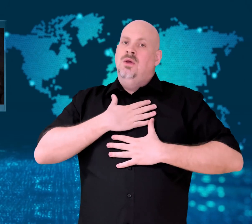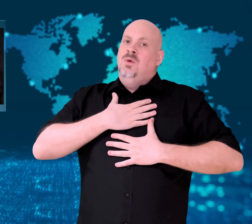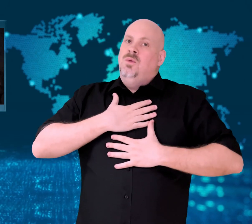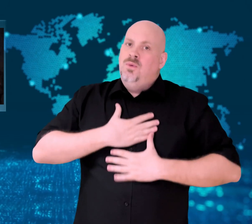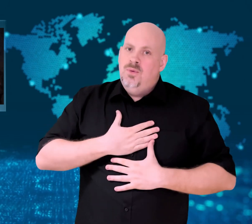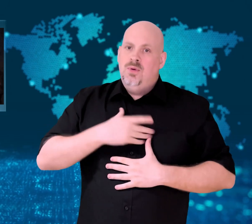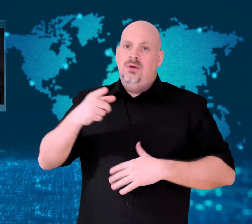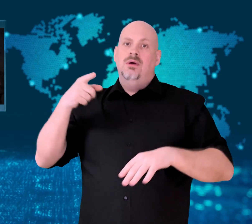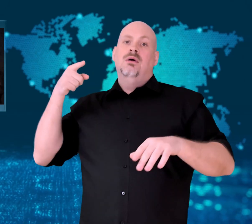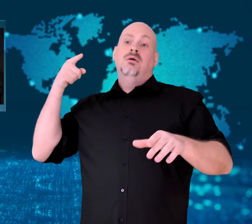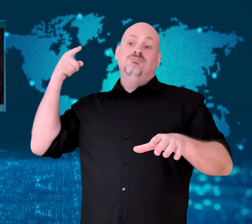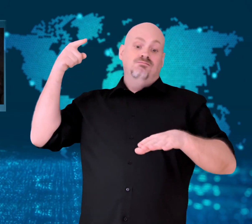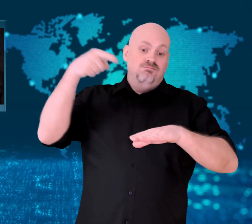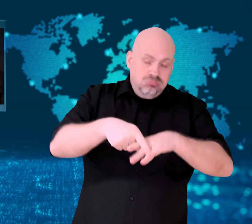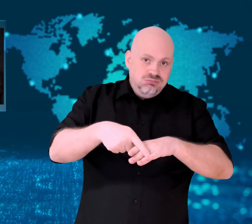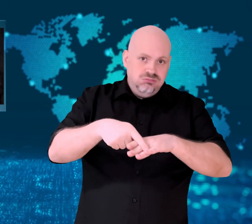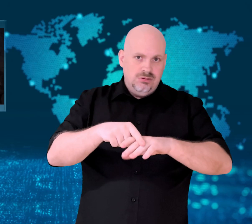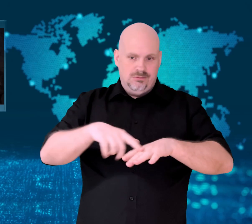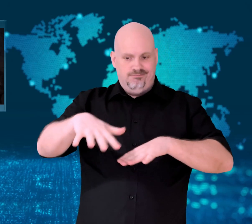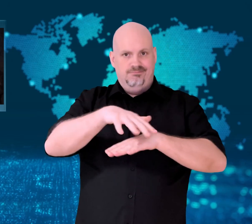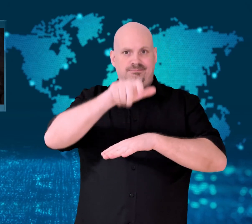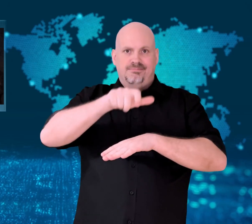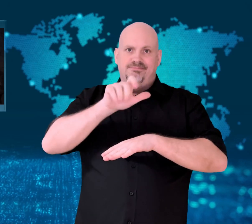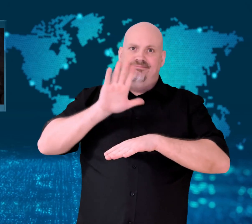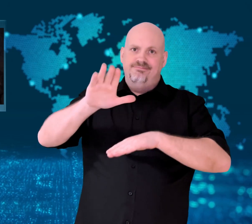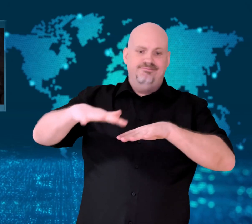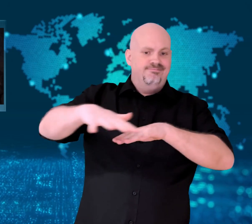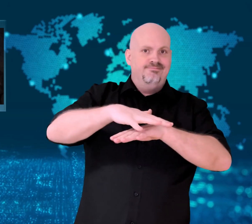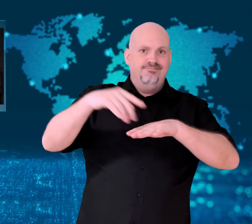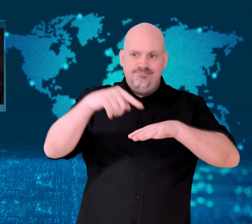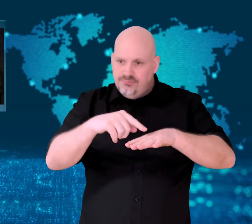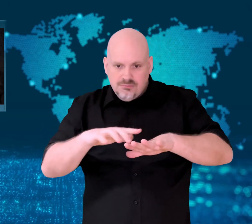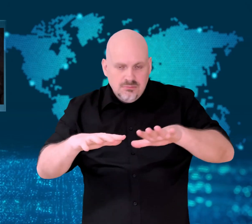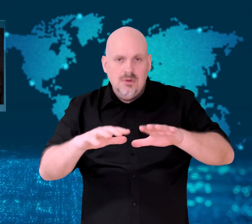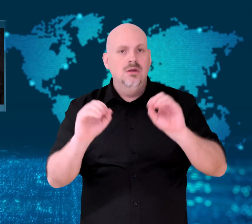It had flown 124 kilometers before striking the ground